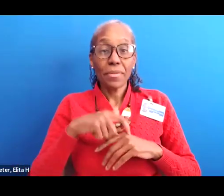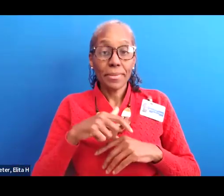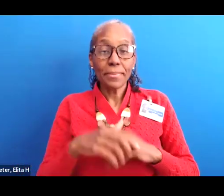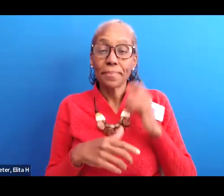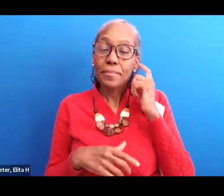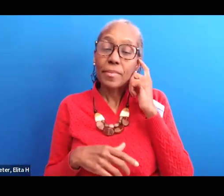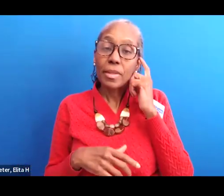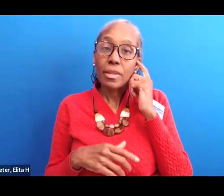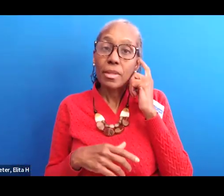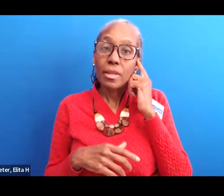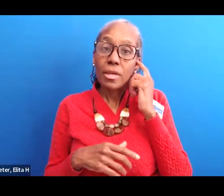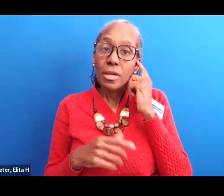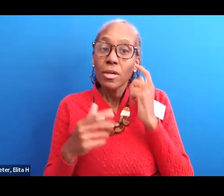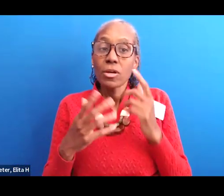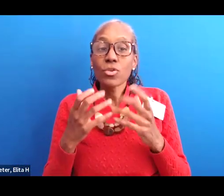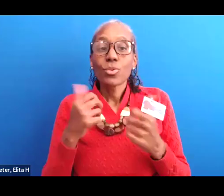If you want to try the Photozyme,